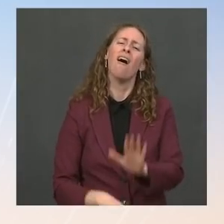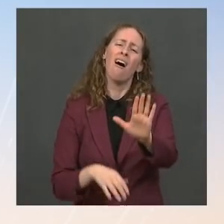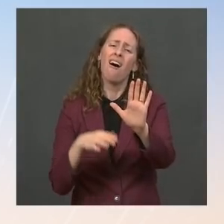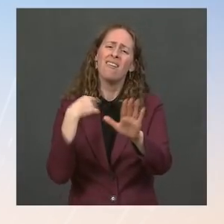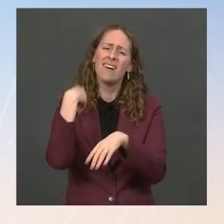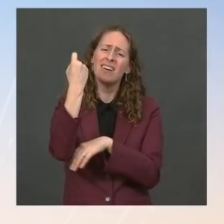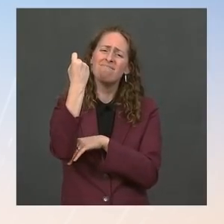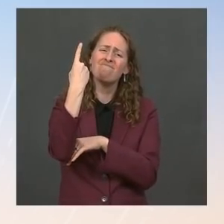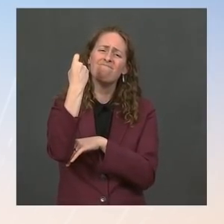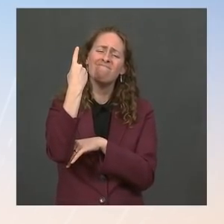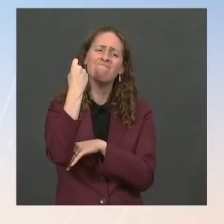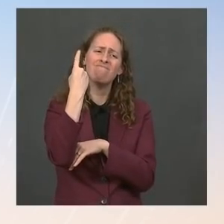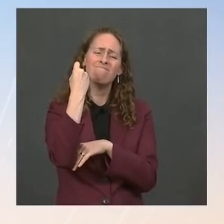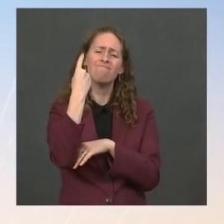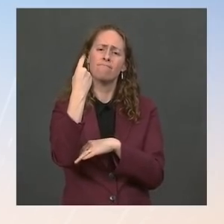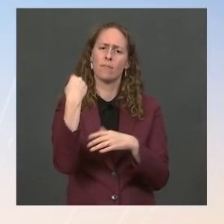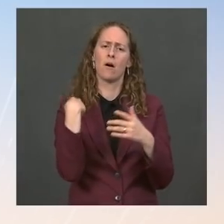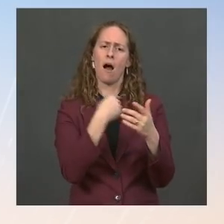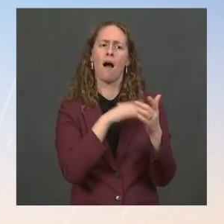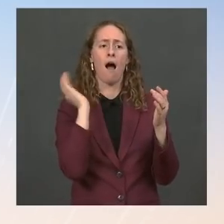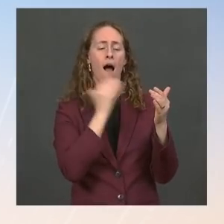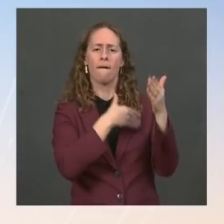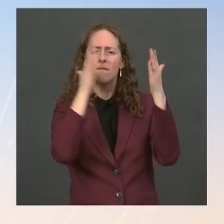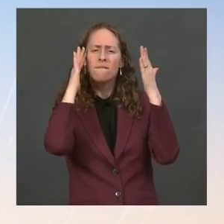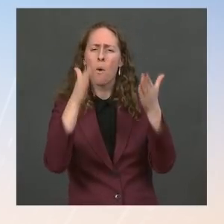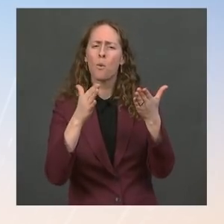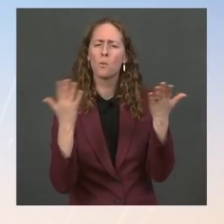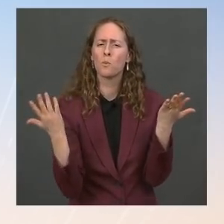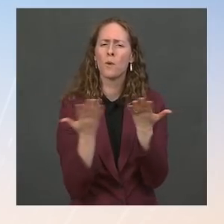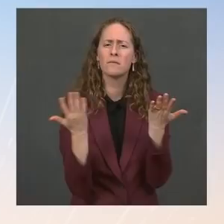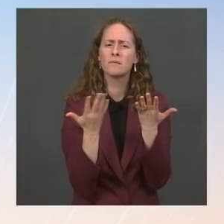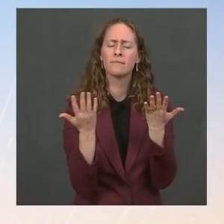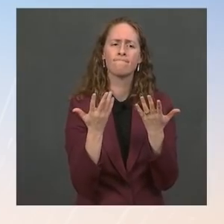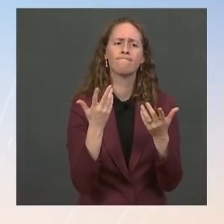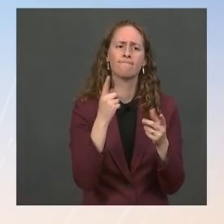is not only in implementing current immigration policies.